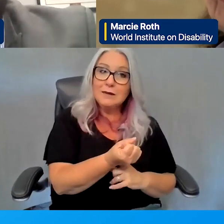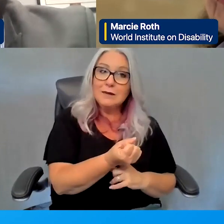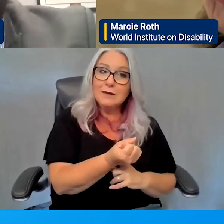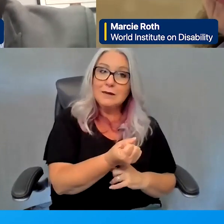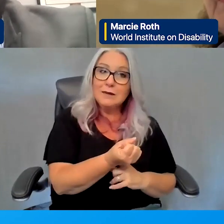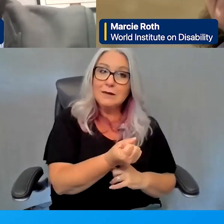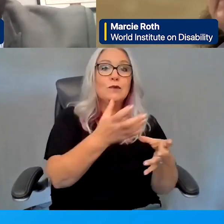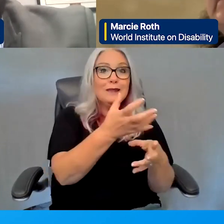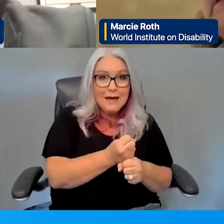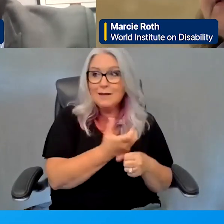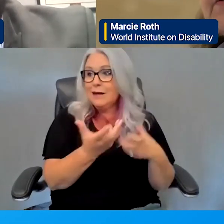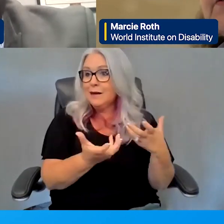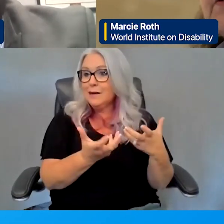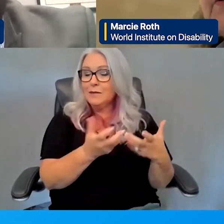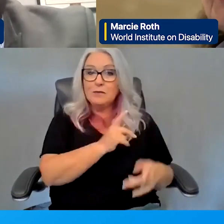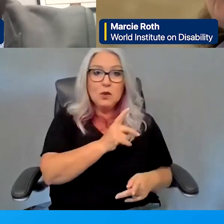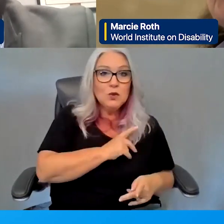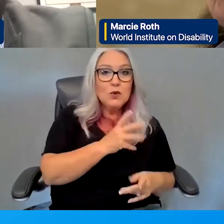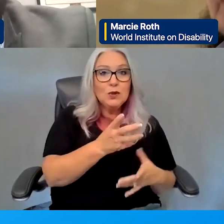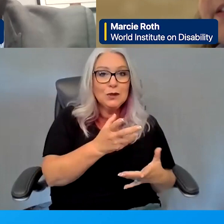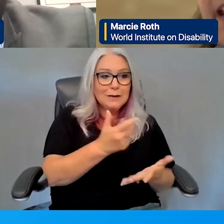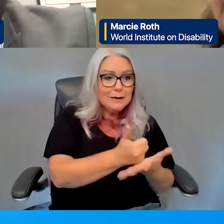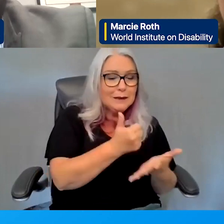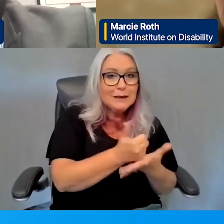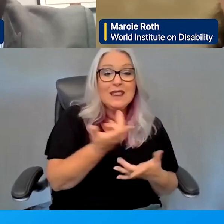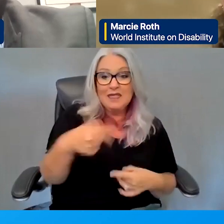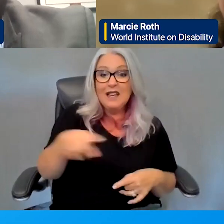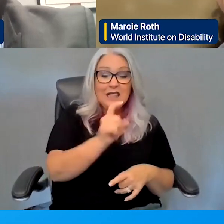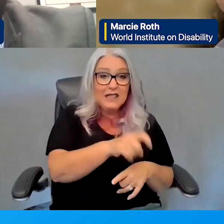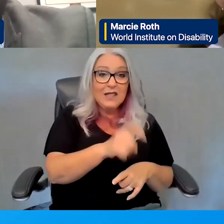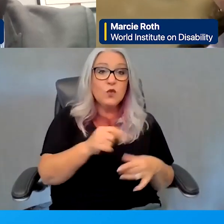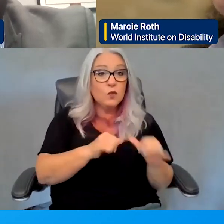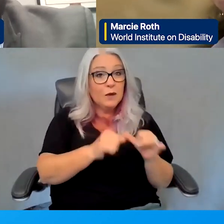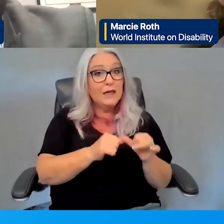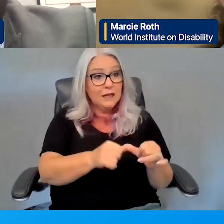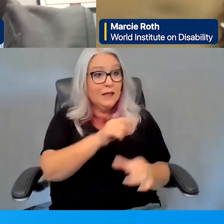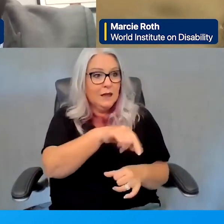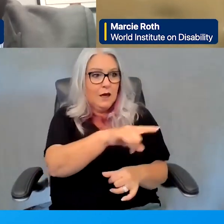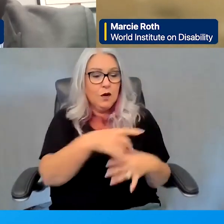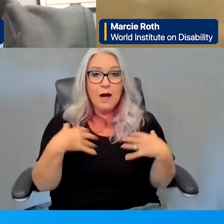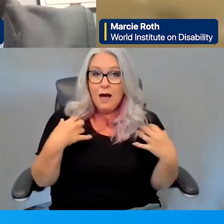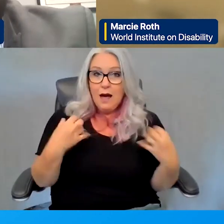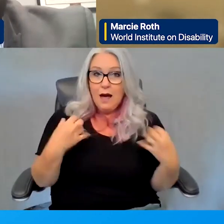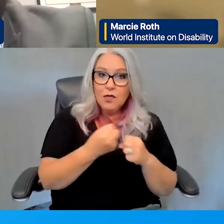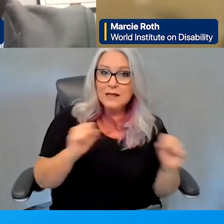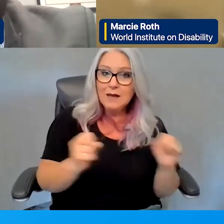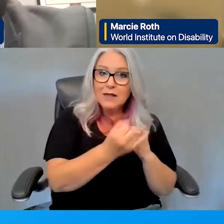assistant services that they need to maintain their health or safety or independence.